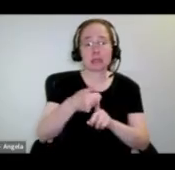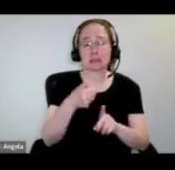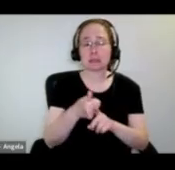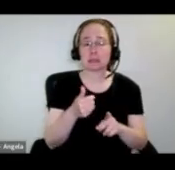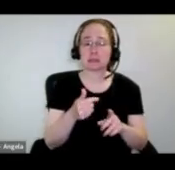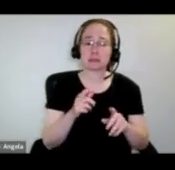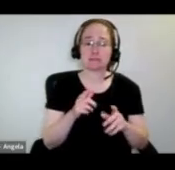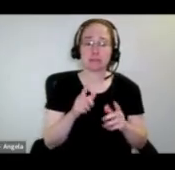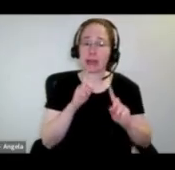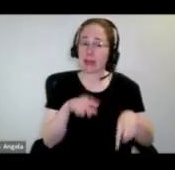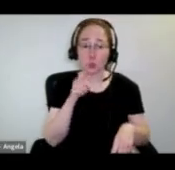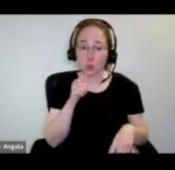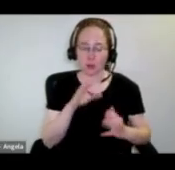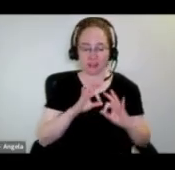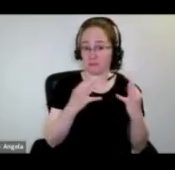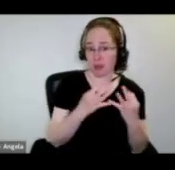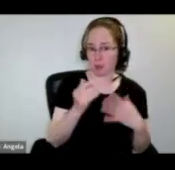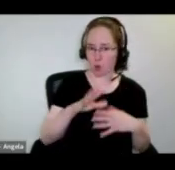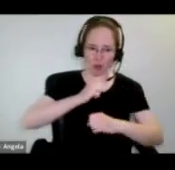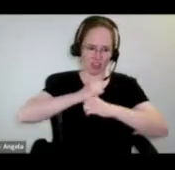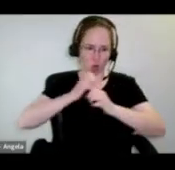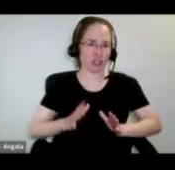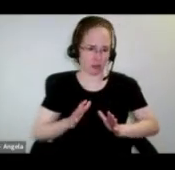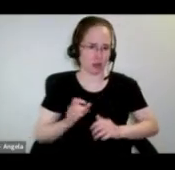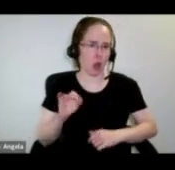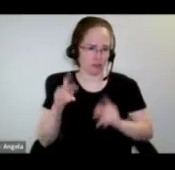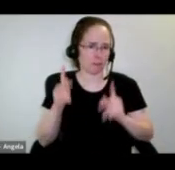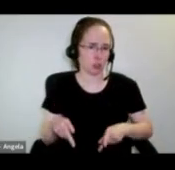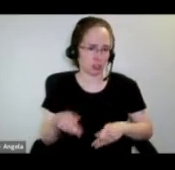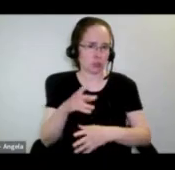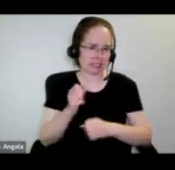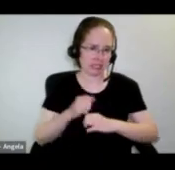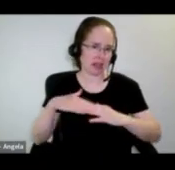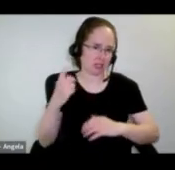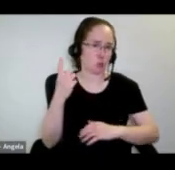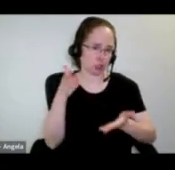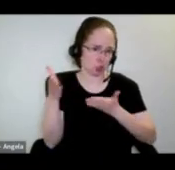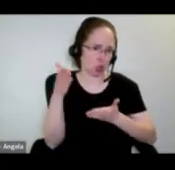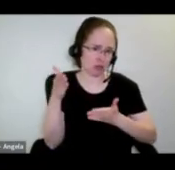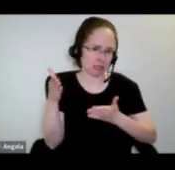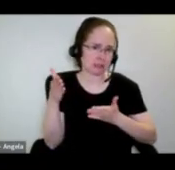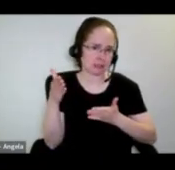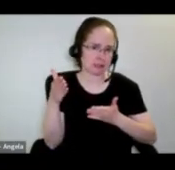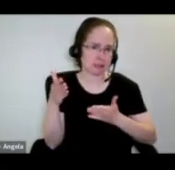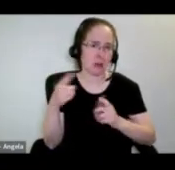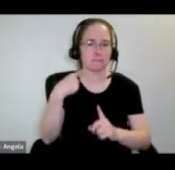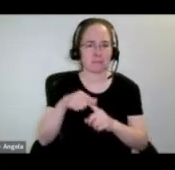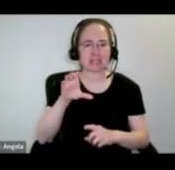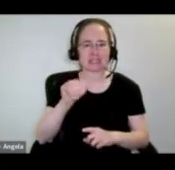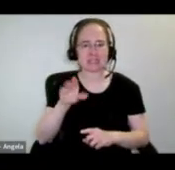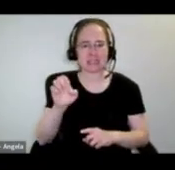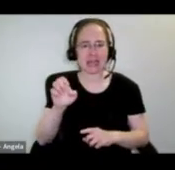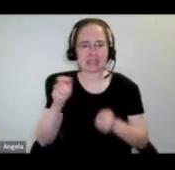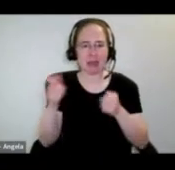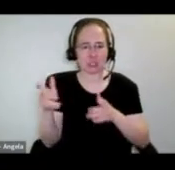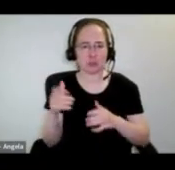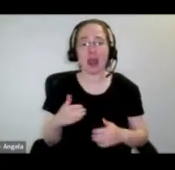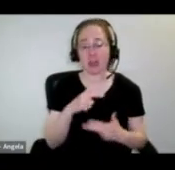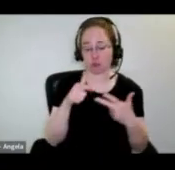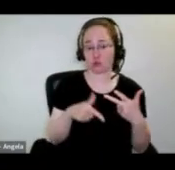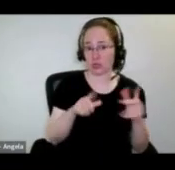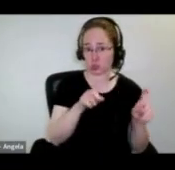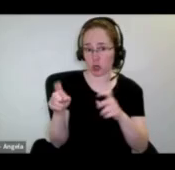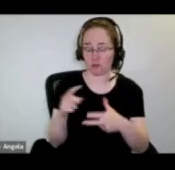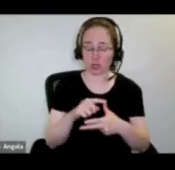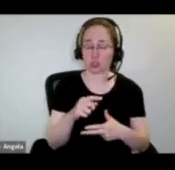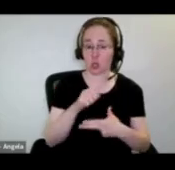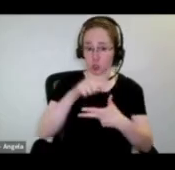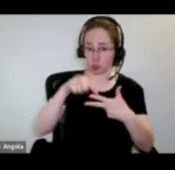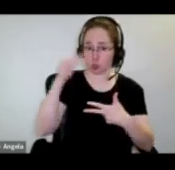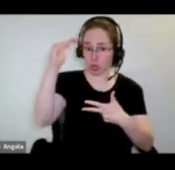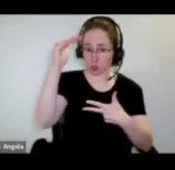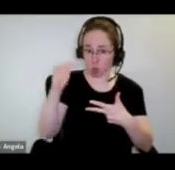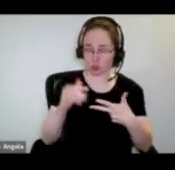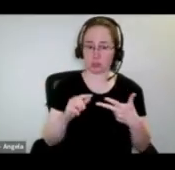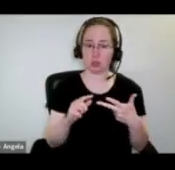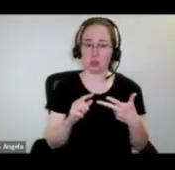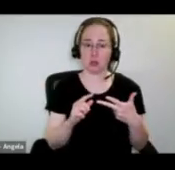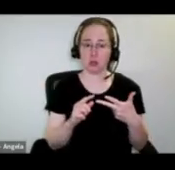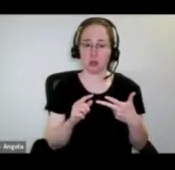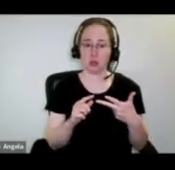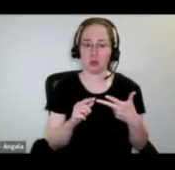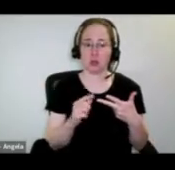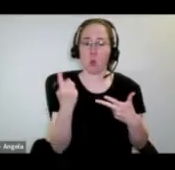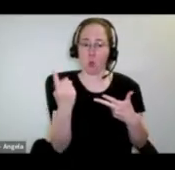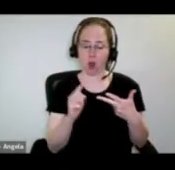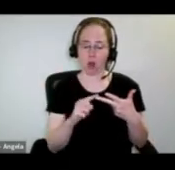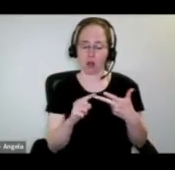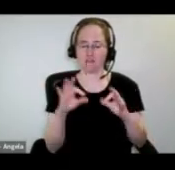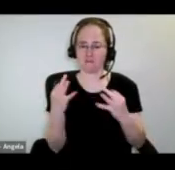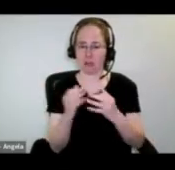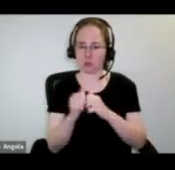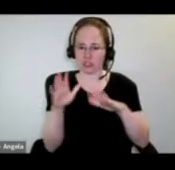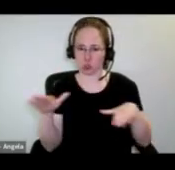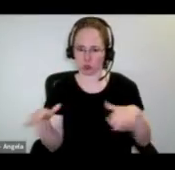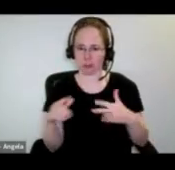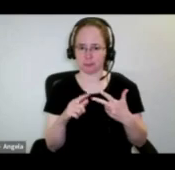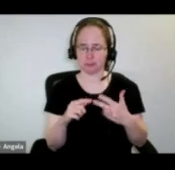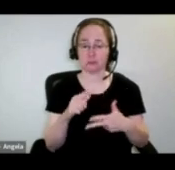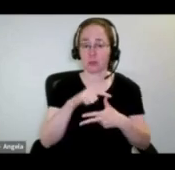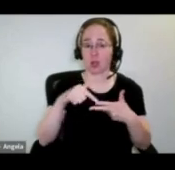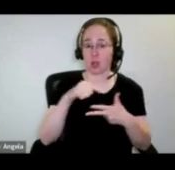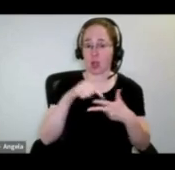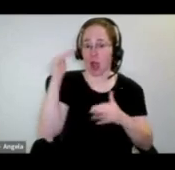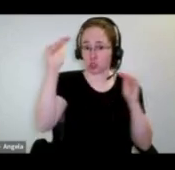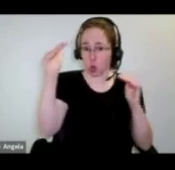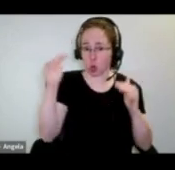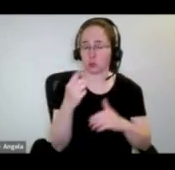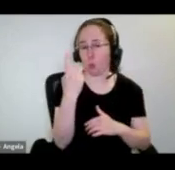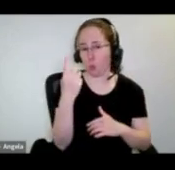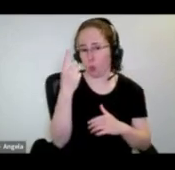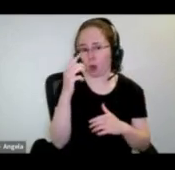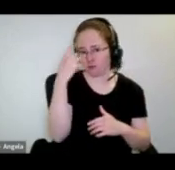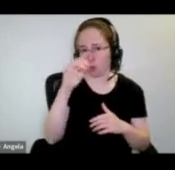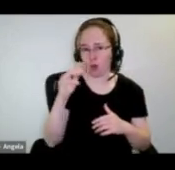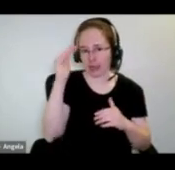Laura Vegas: In this service delivery system. So these surveys are, answered by the family or the guardian of the person who is receiving at least one service in addition to case management, and we have three types of surveys, two adult surveys, one, survey that is sent to families of children.